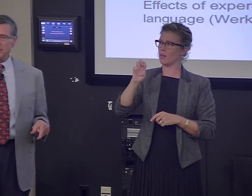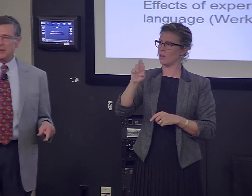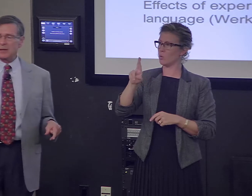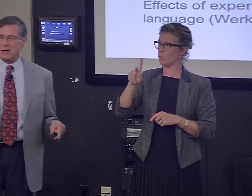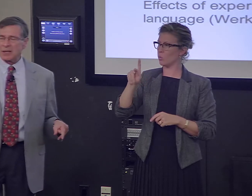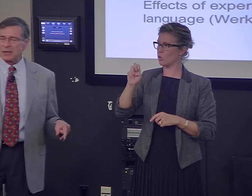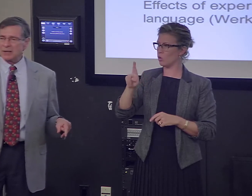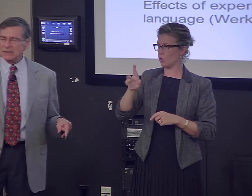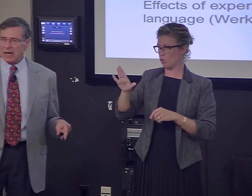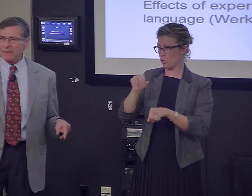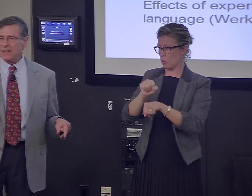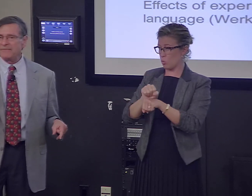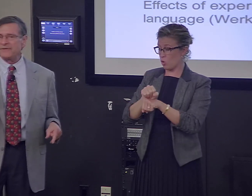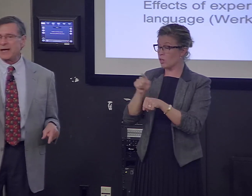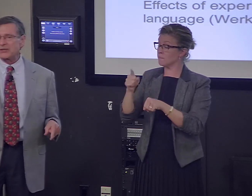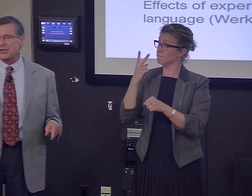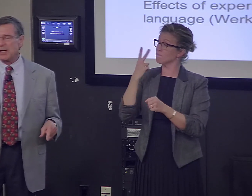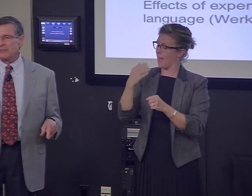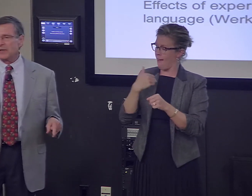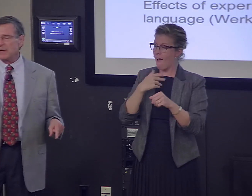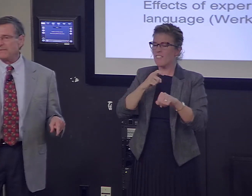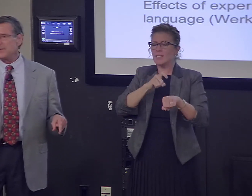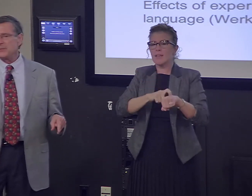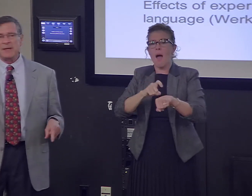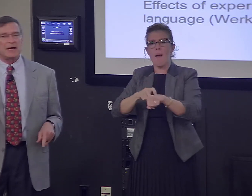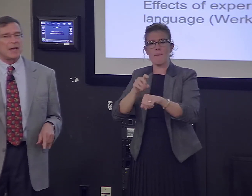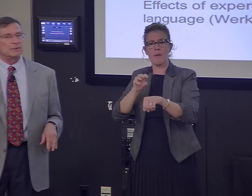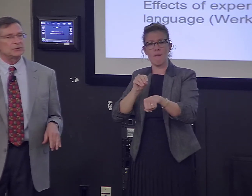there are timing effects for infants being able